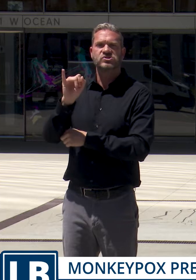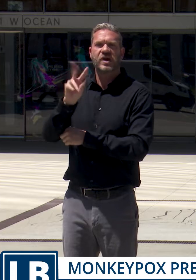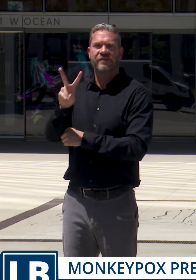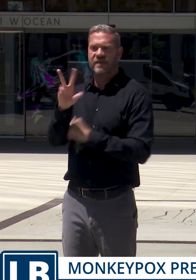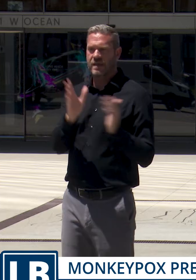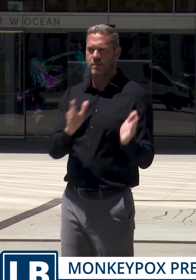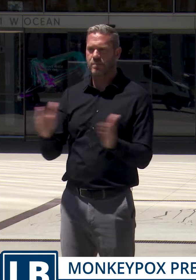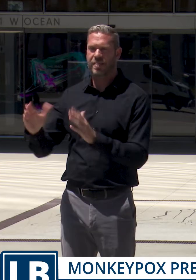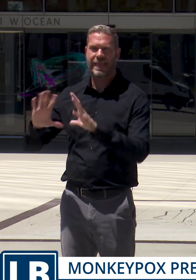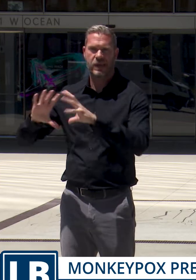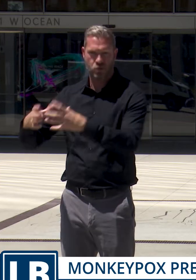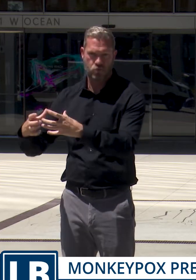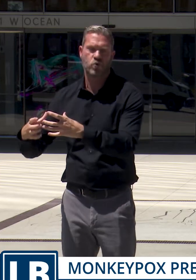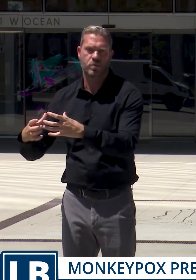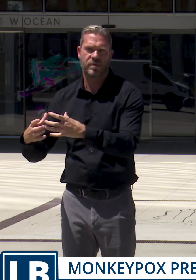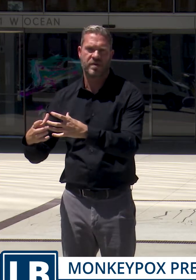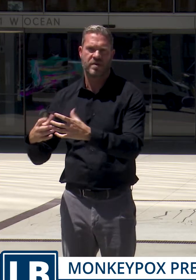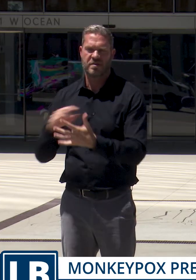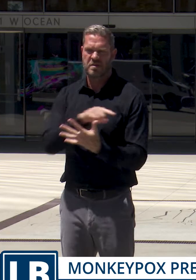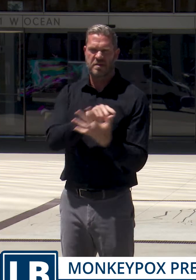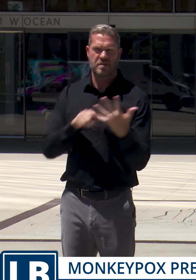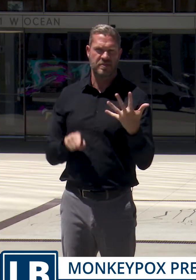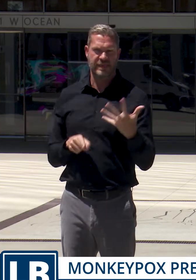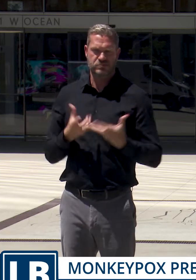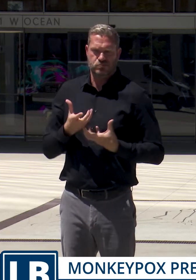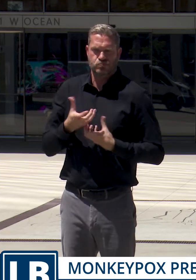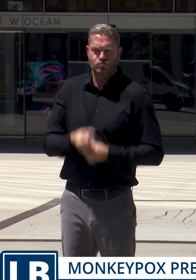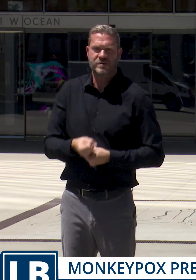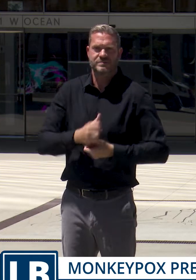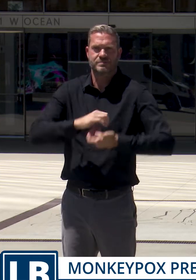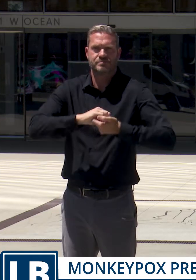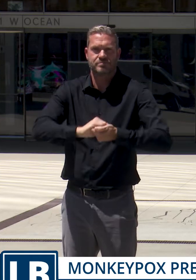these partnerships with trusted sources are important to ensure that the community feels